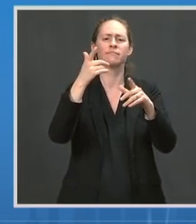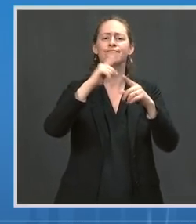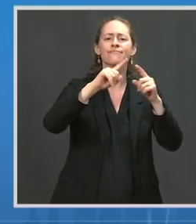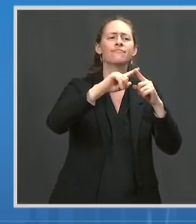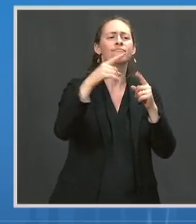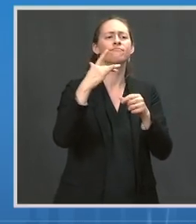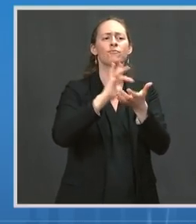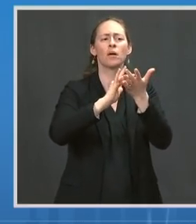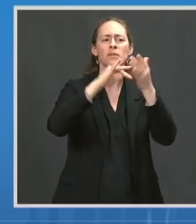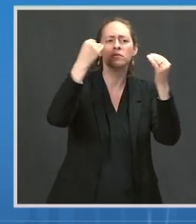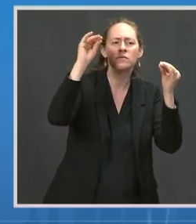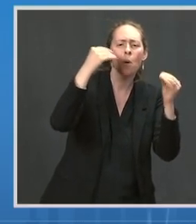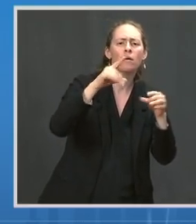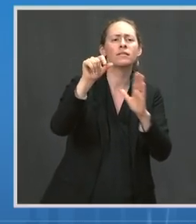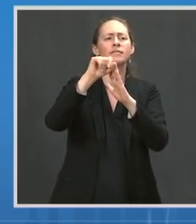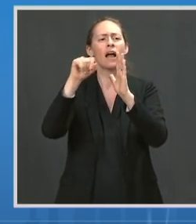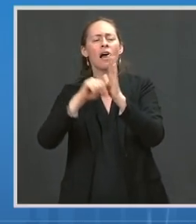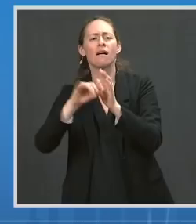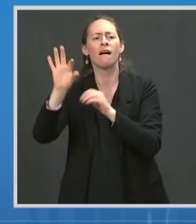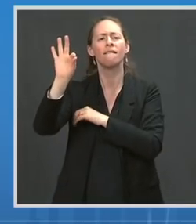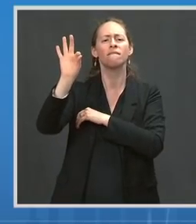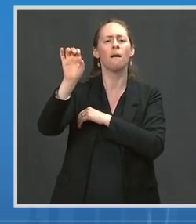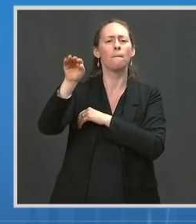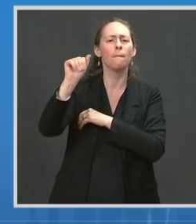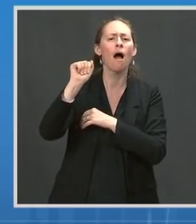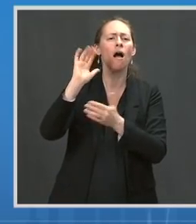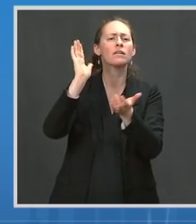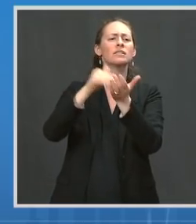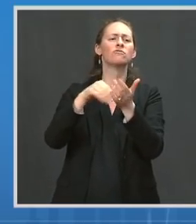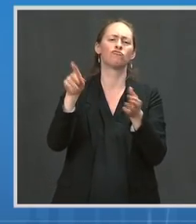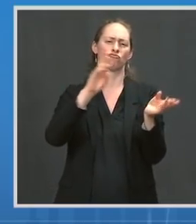robust across the country as we approach April 19th,